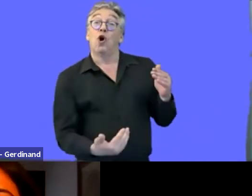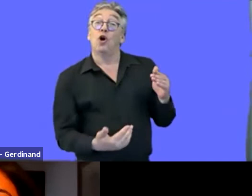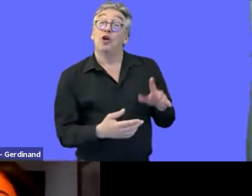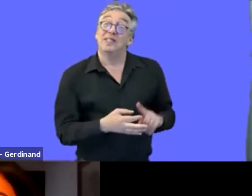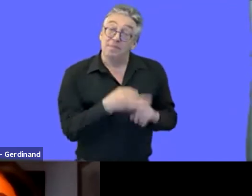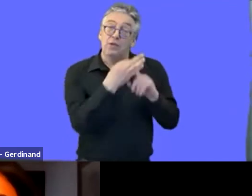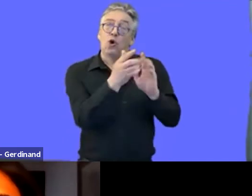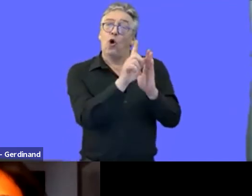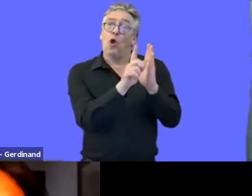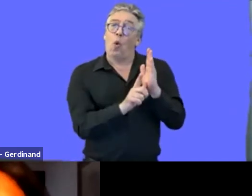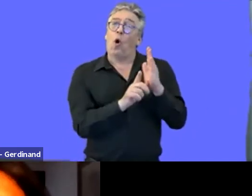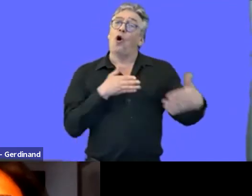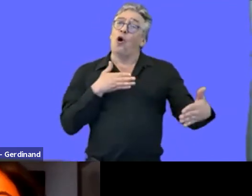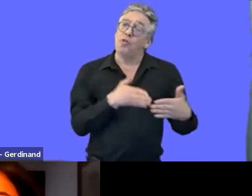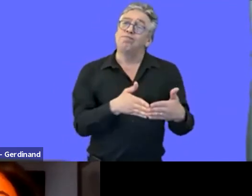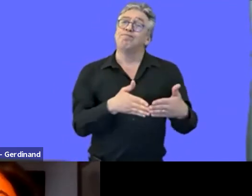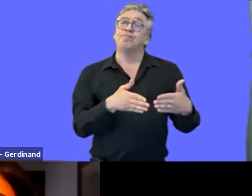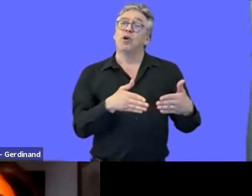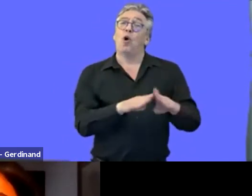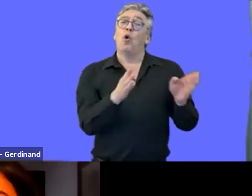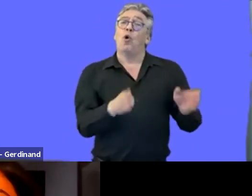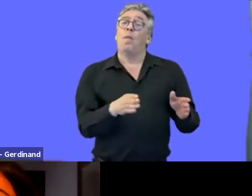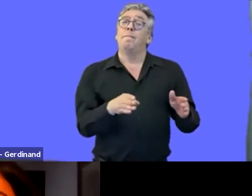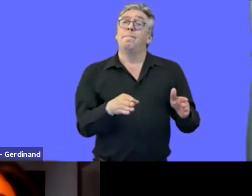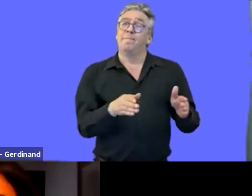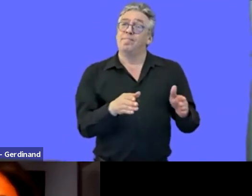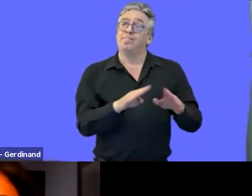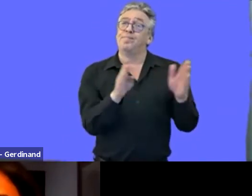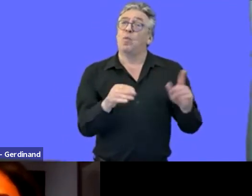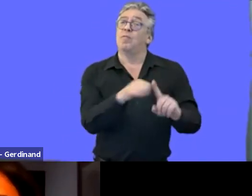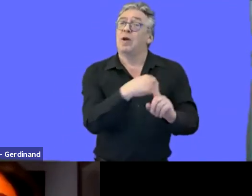which comprehensively looked at all of the issues that woman need